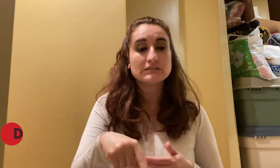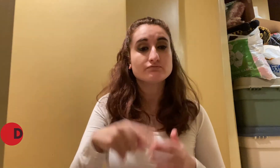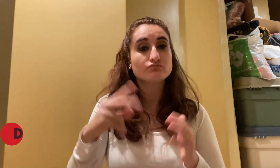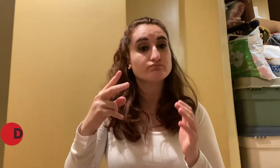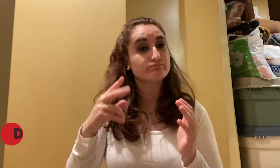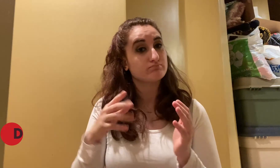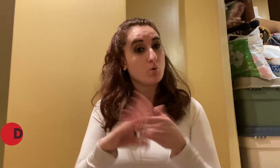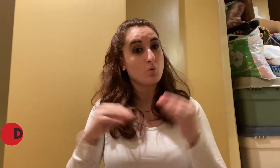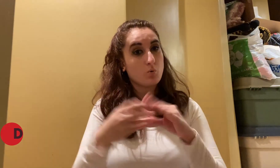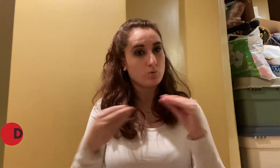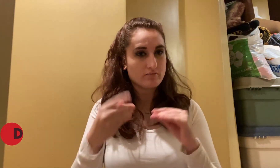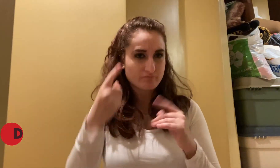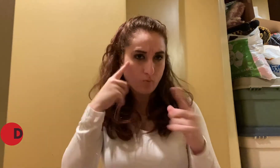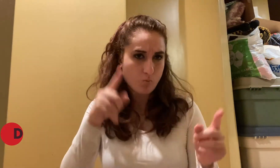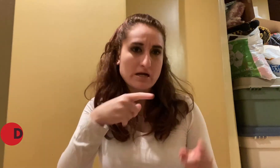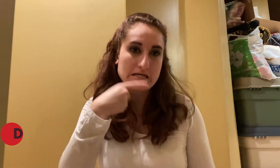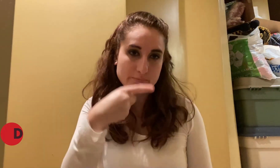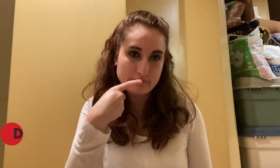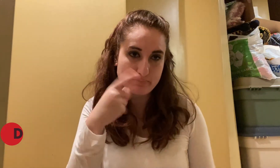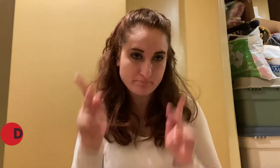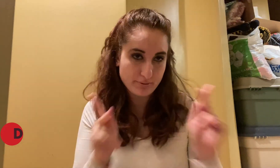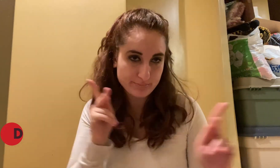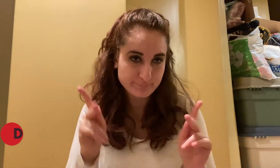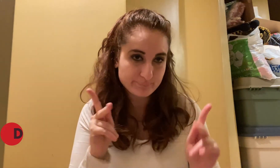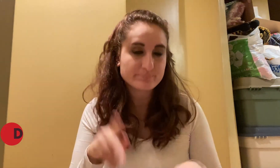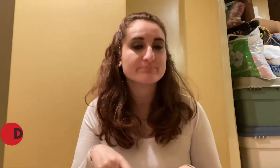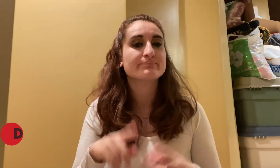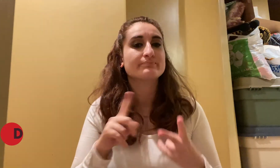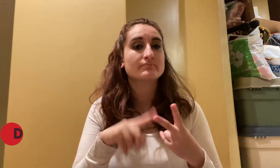This story is really for hearing people,